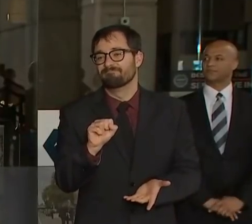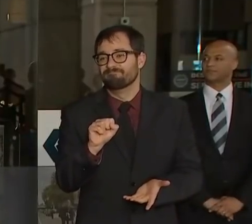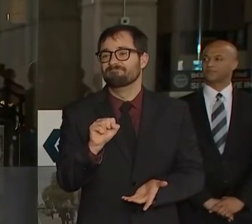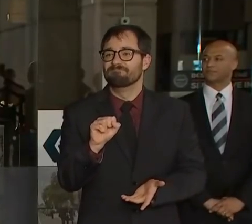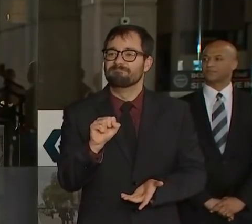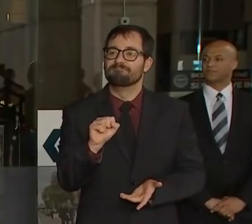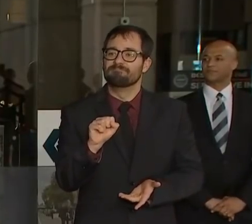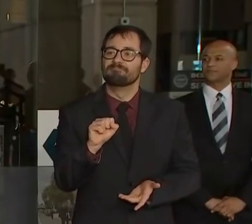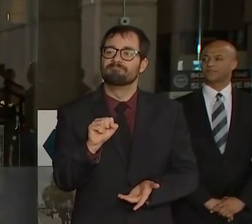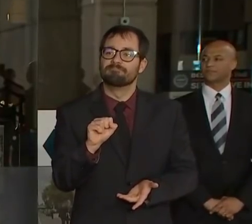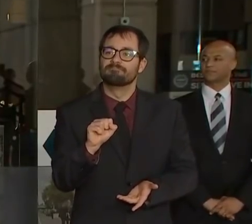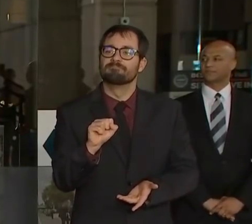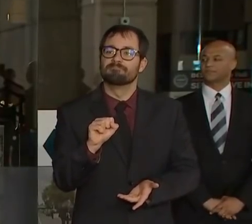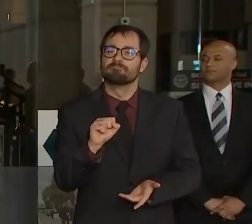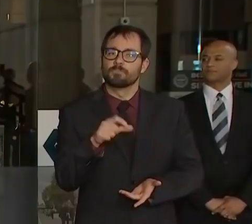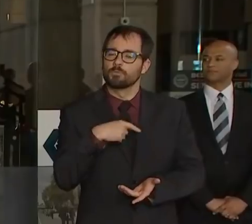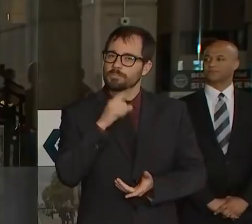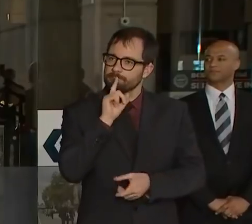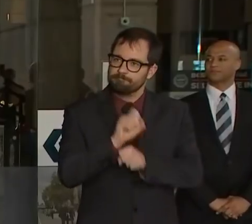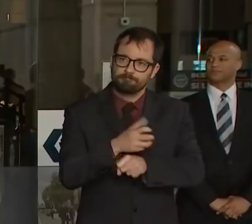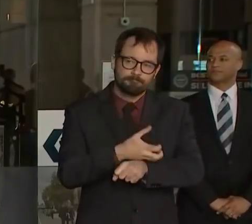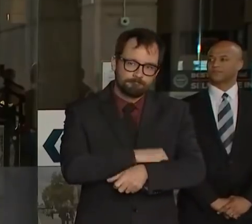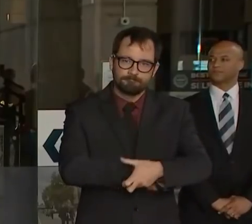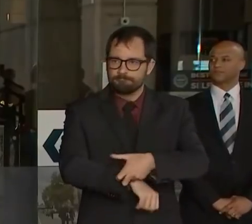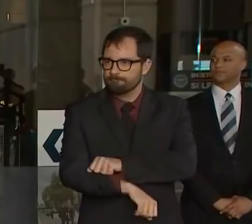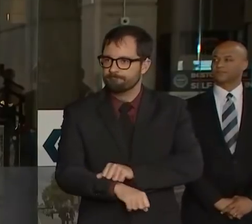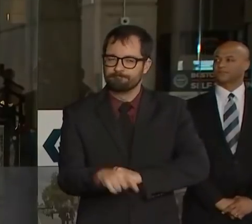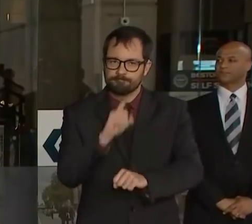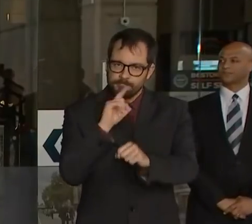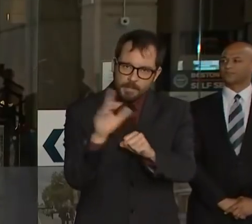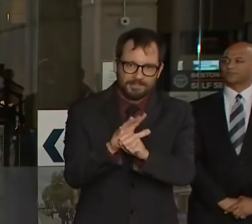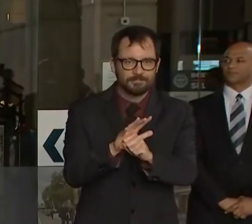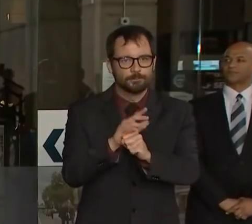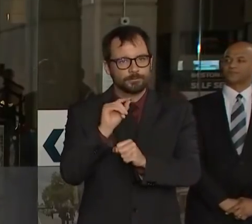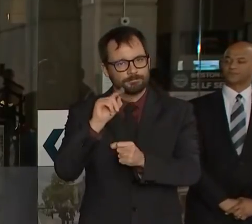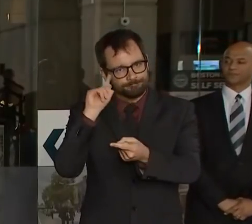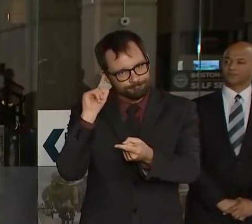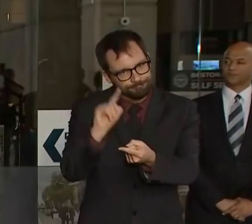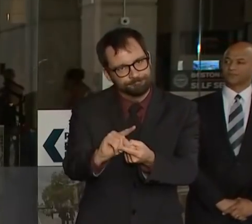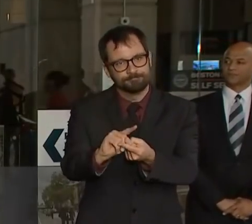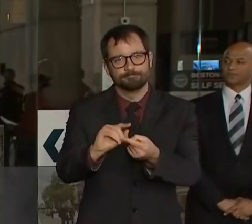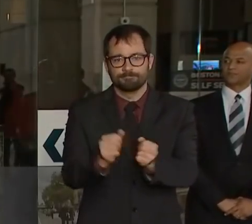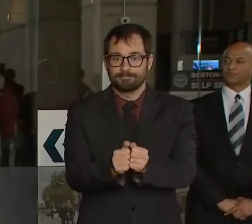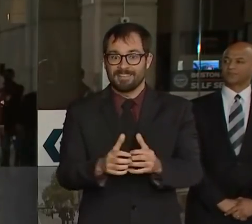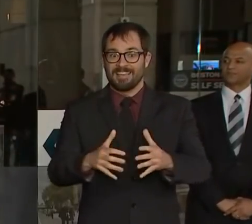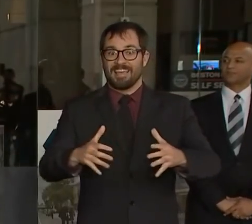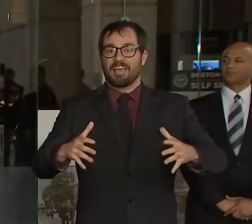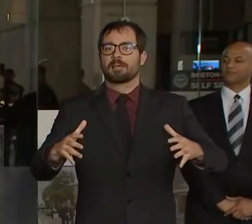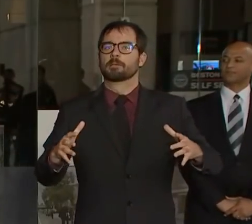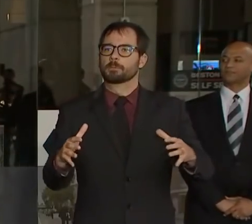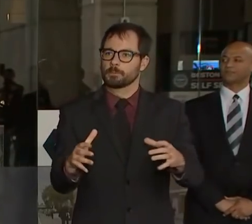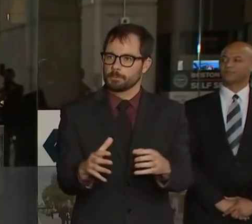IN BOSTON, MASSACHUSETTS AND THE COUNTRY. WE WILL CONTINUE TO MAKE SURE THAT WE DO EVERYTHING THAT WE